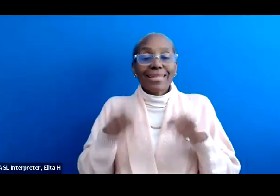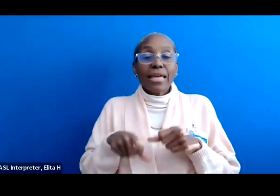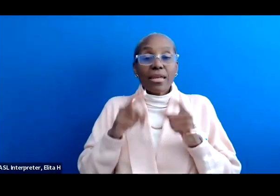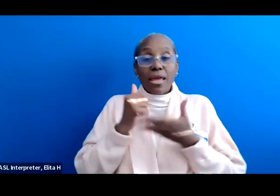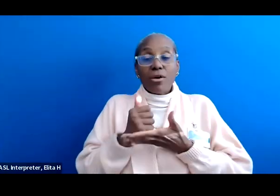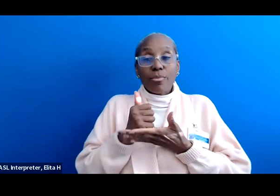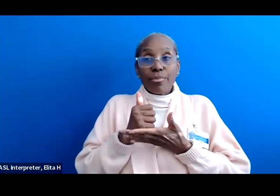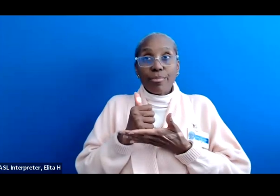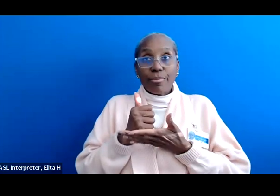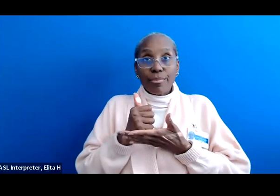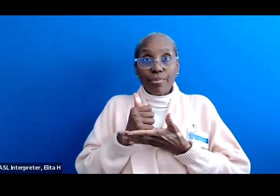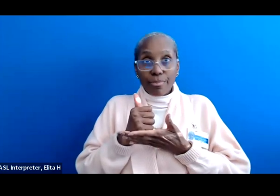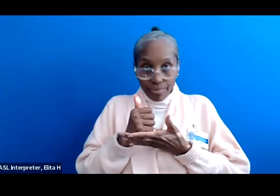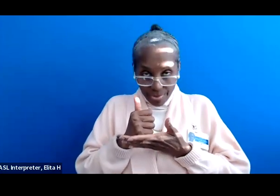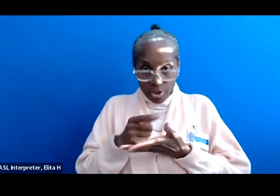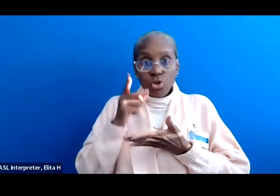that might be a good answer for you.